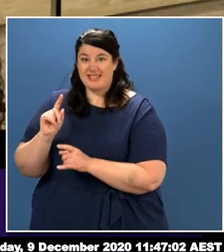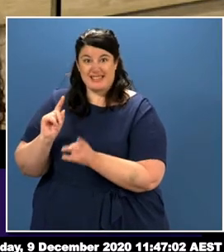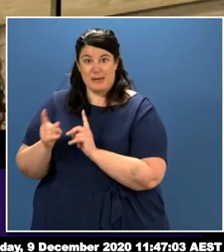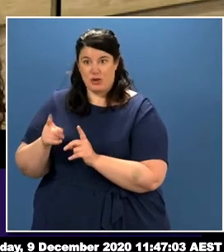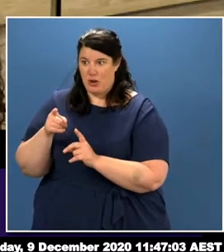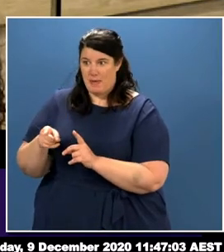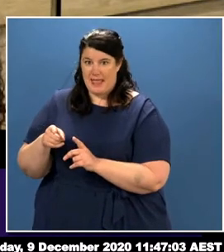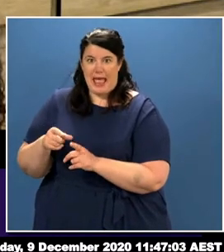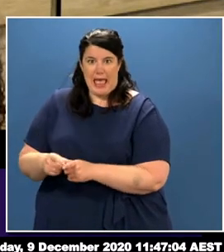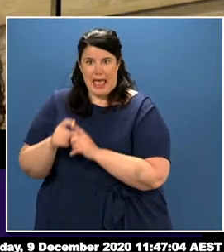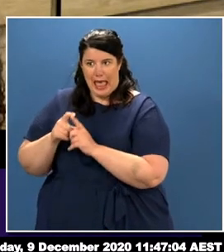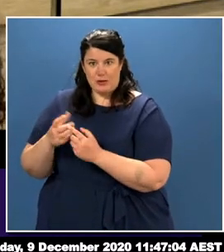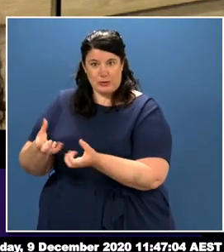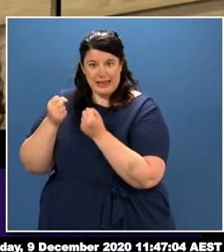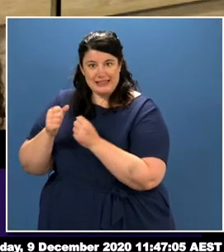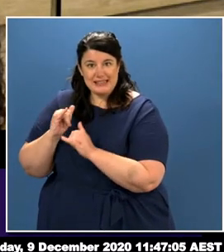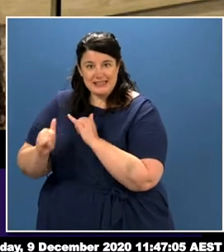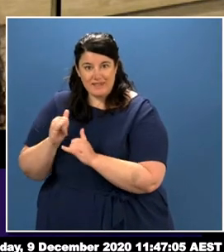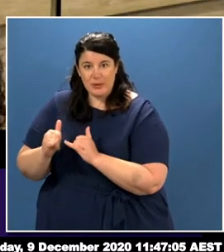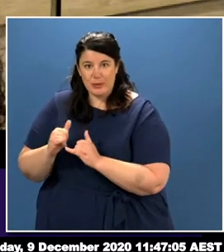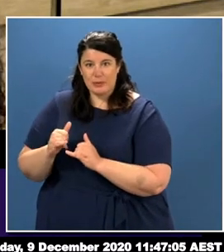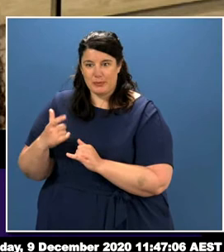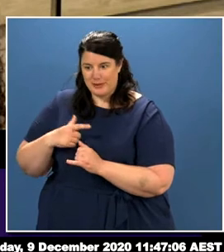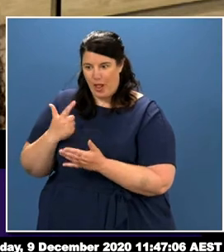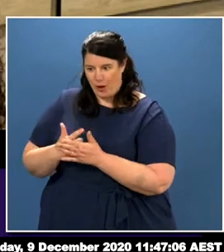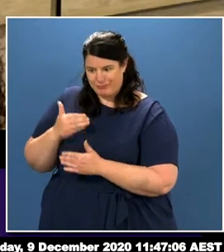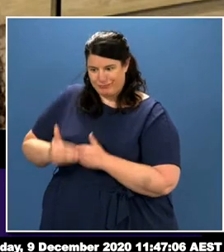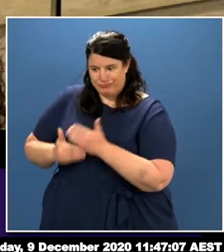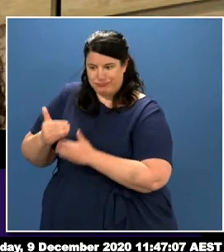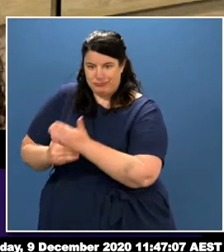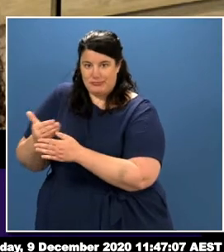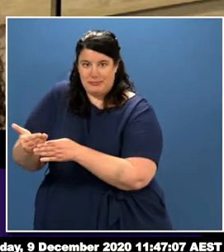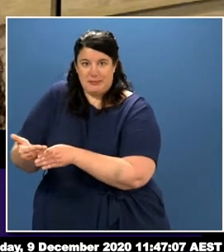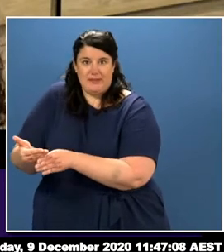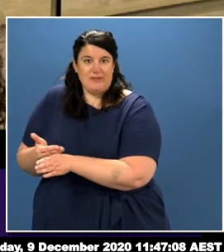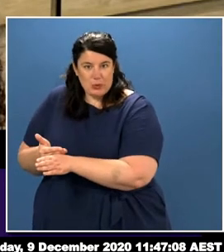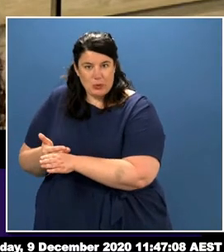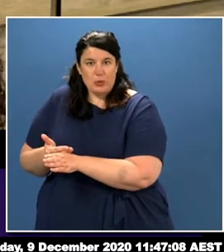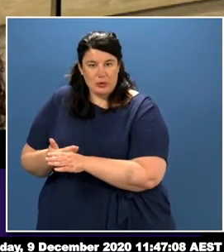most difficult part of any recruitment process.